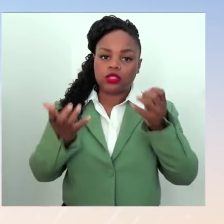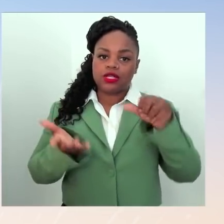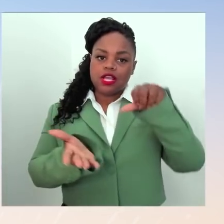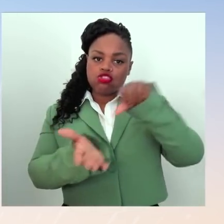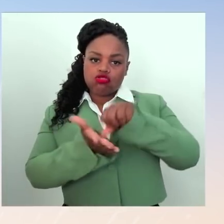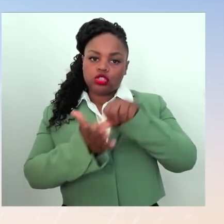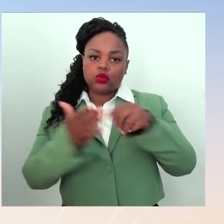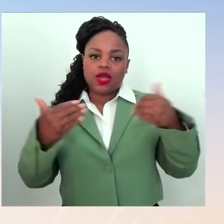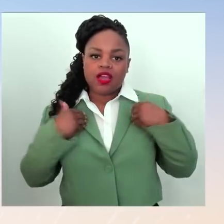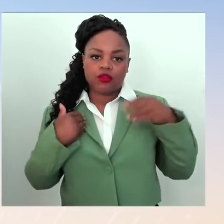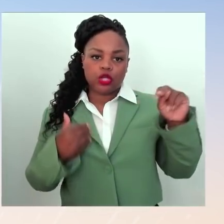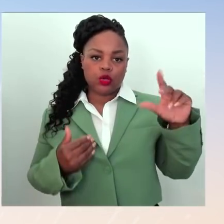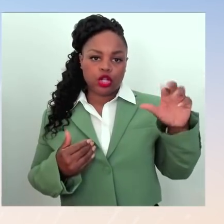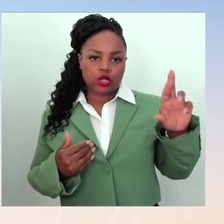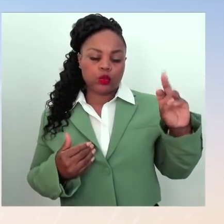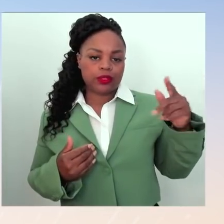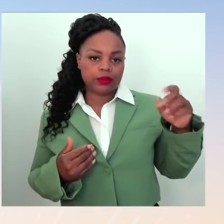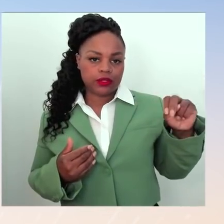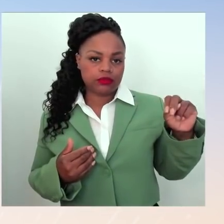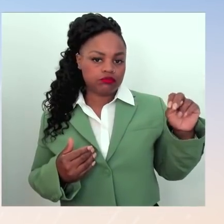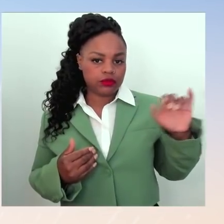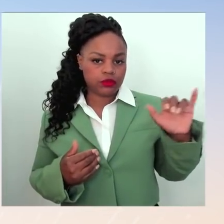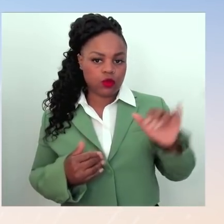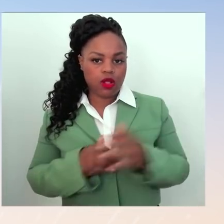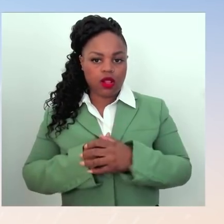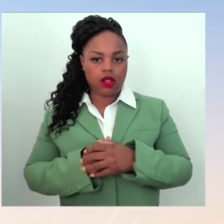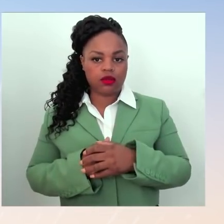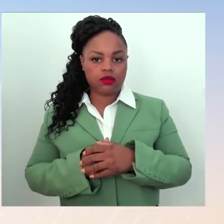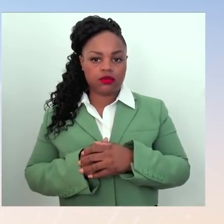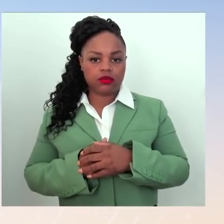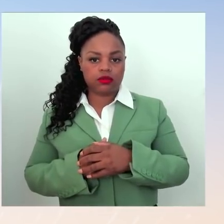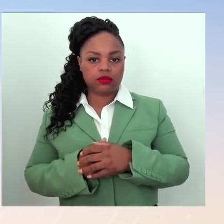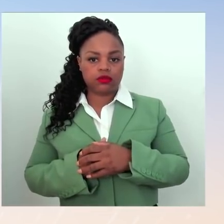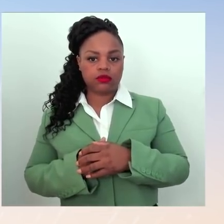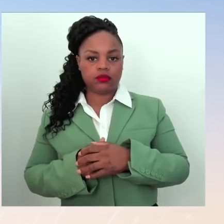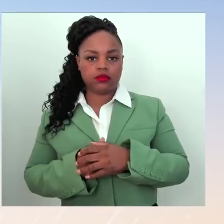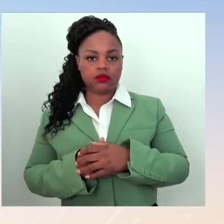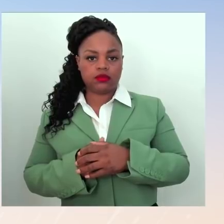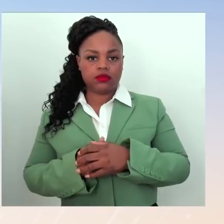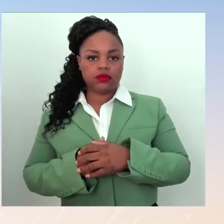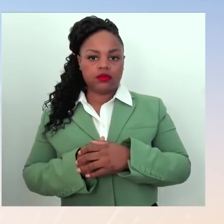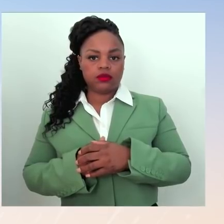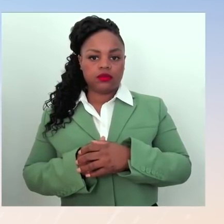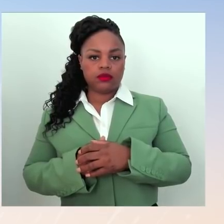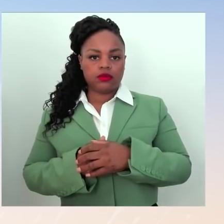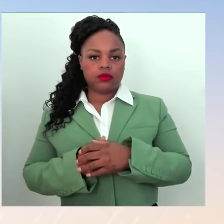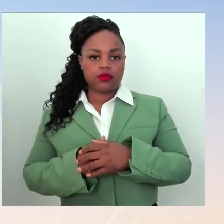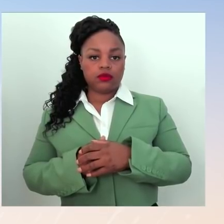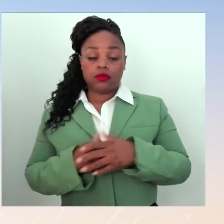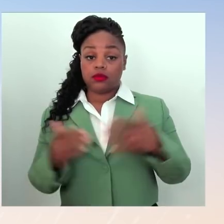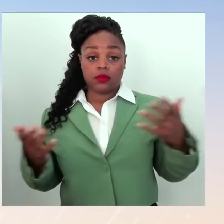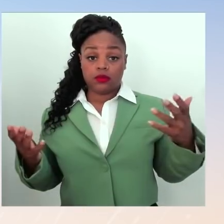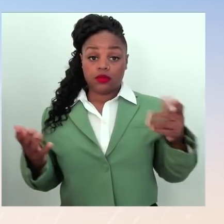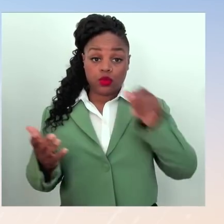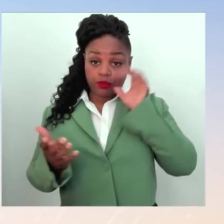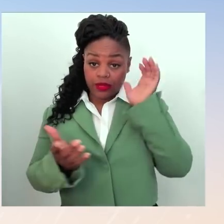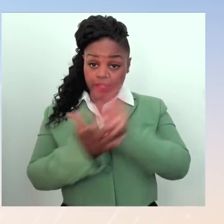that these sorts of sanction guarantees of its trade with Iran have any impact on the current sanctions that the U.S. and Western allies have imposed on Russia?